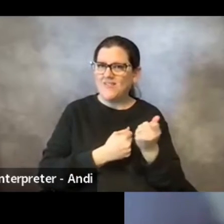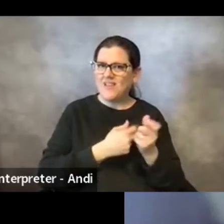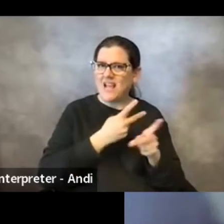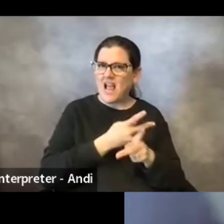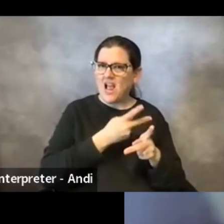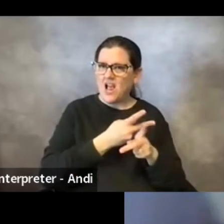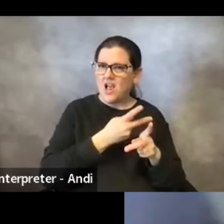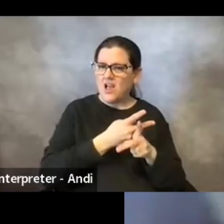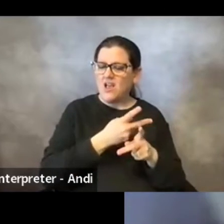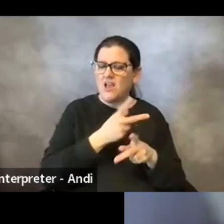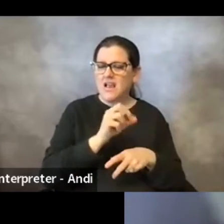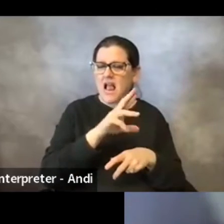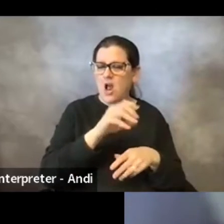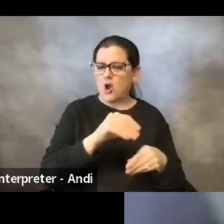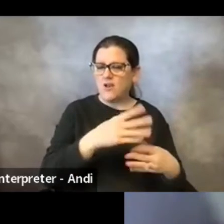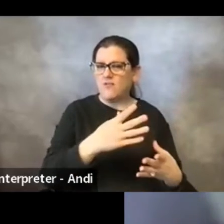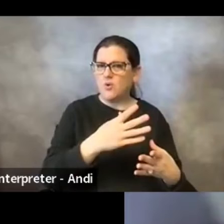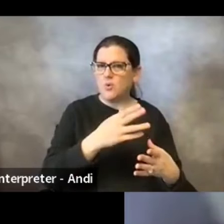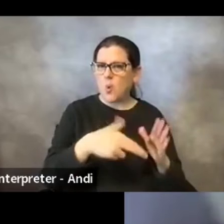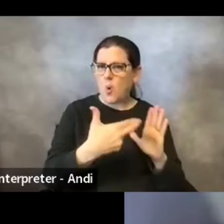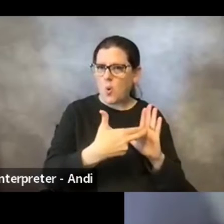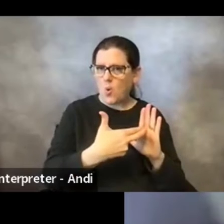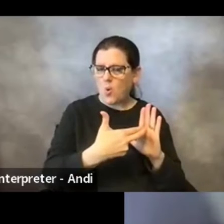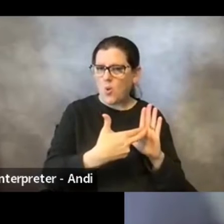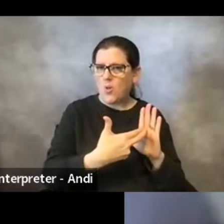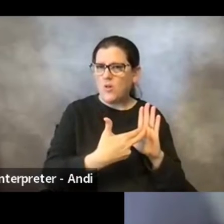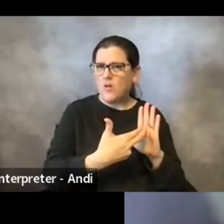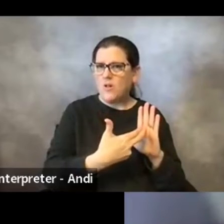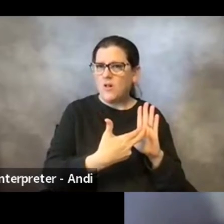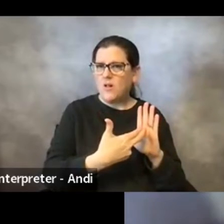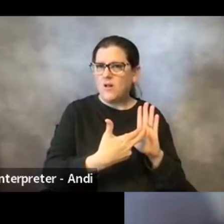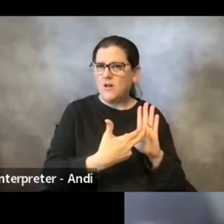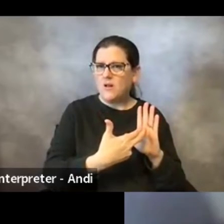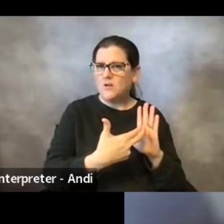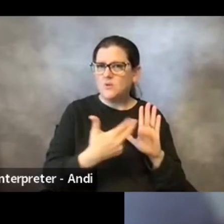role. And, and so, and then, you